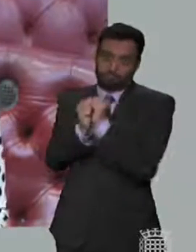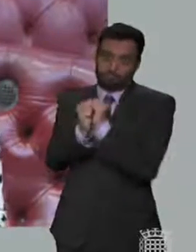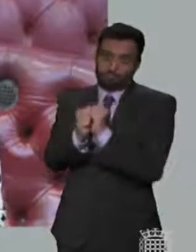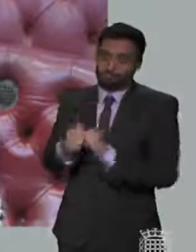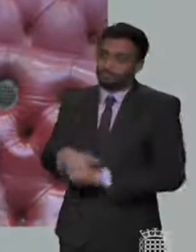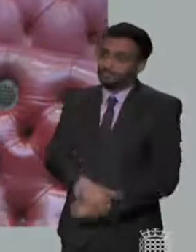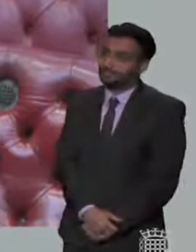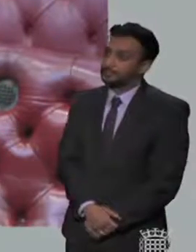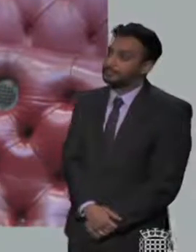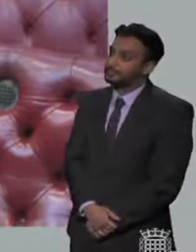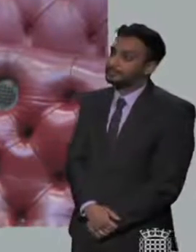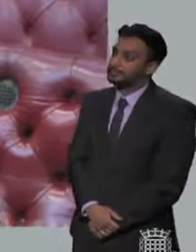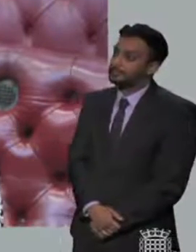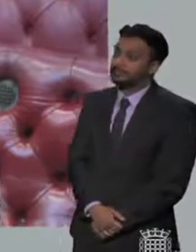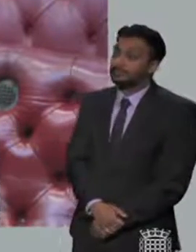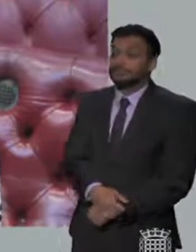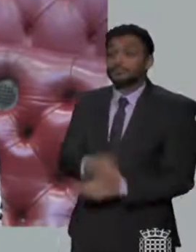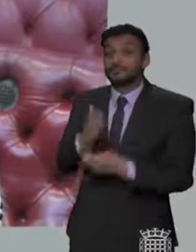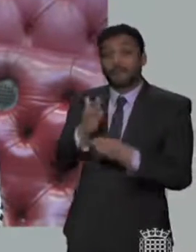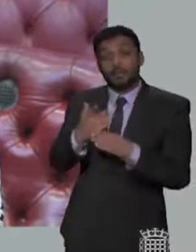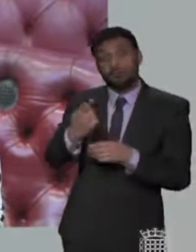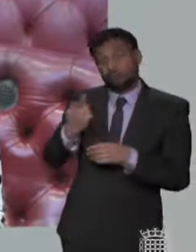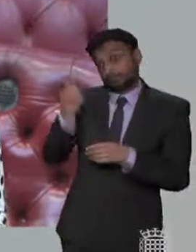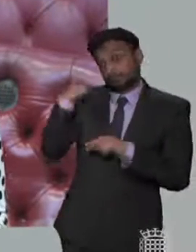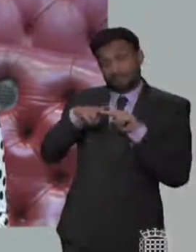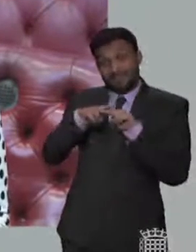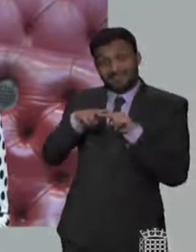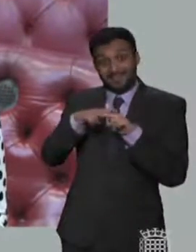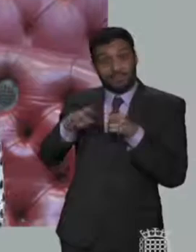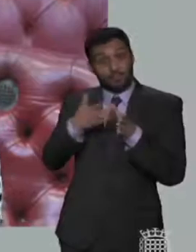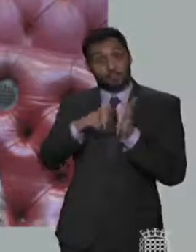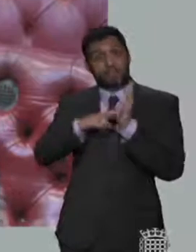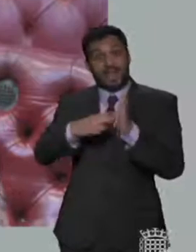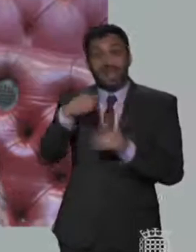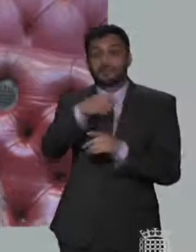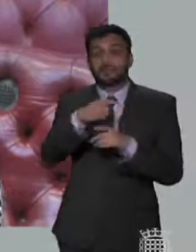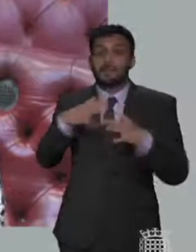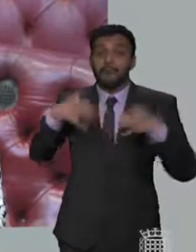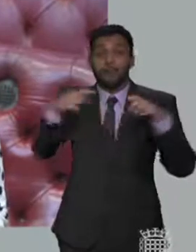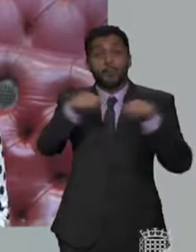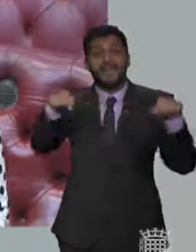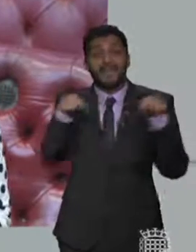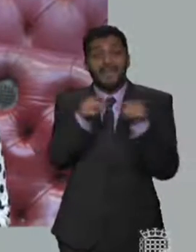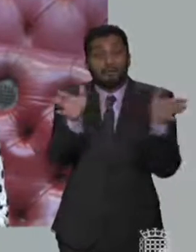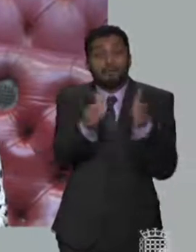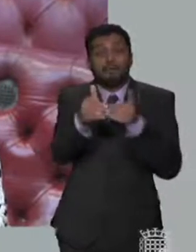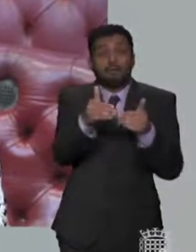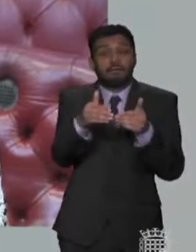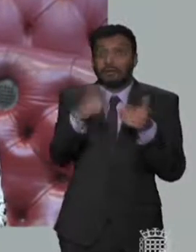rally had to be moved from parliament square to um to trafalgar square because of its popularity